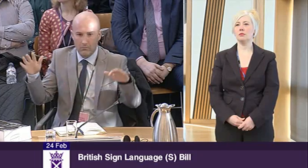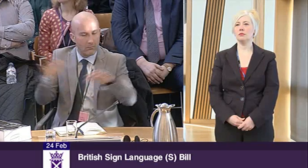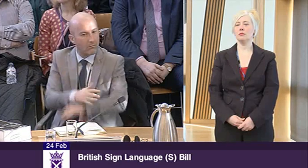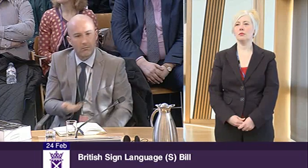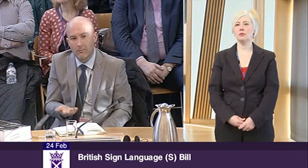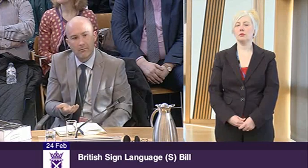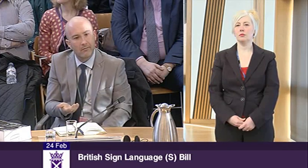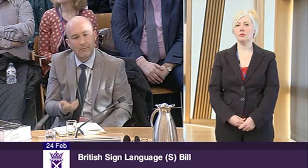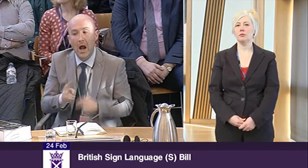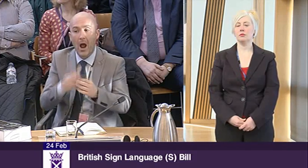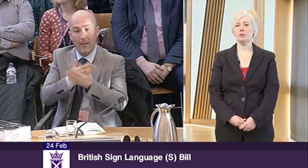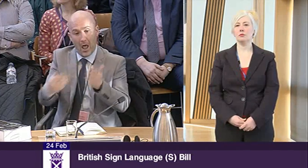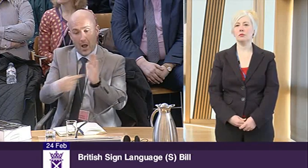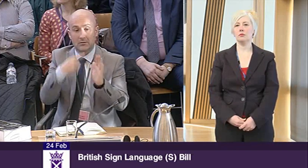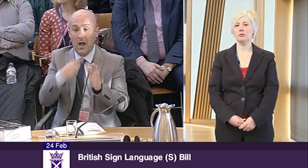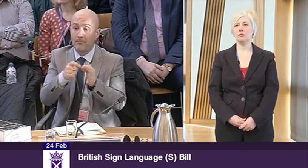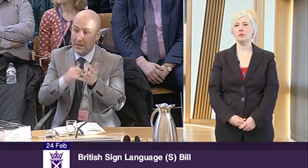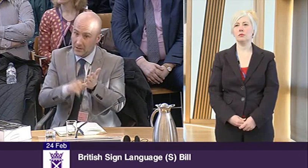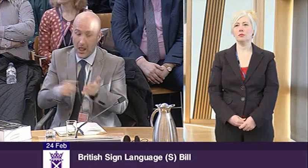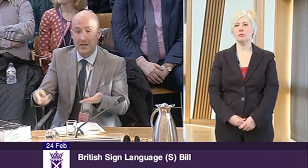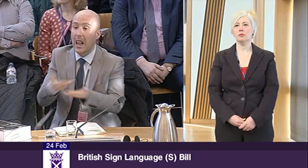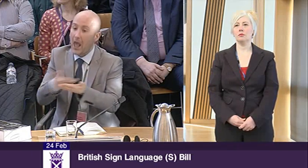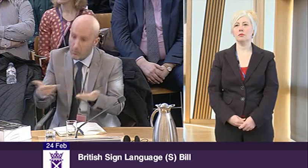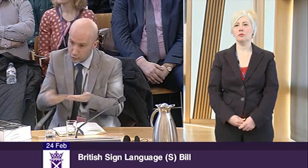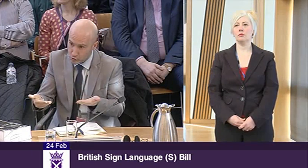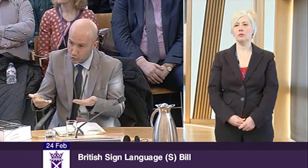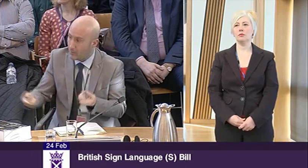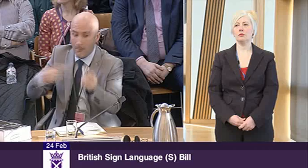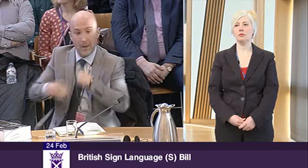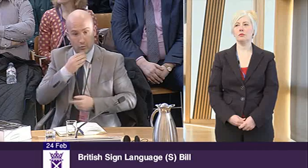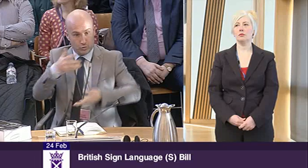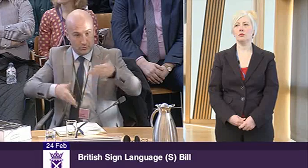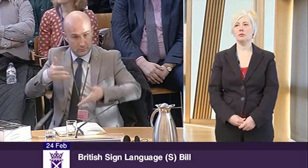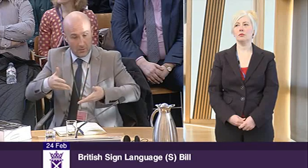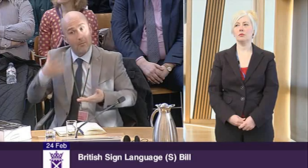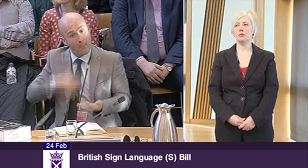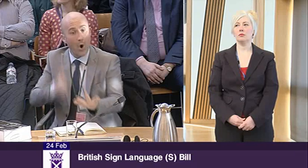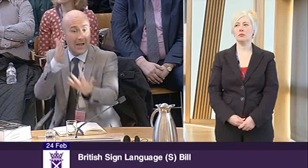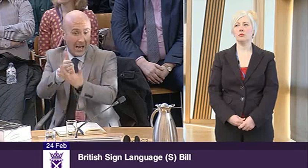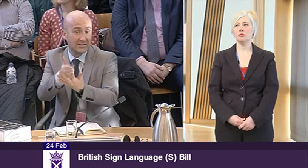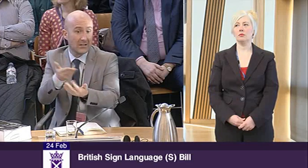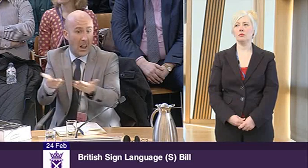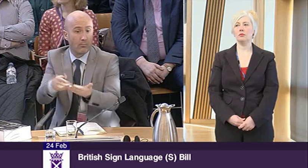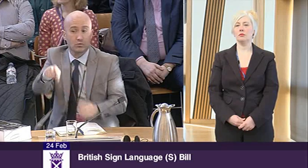People do not consider linguistic issues when they think about BSL. The bill would identify